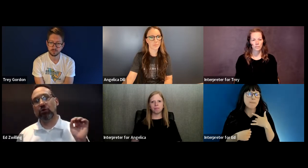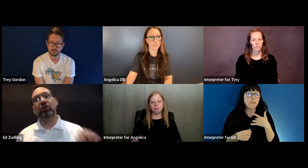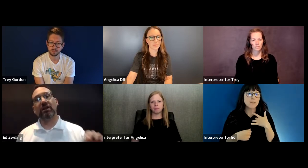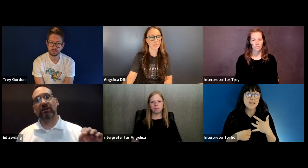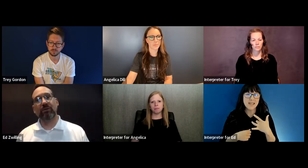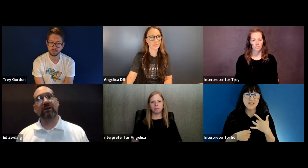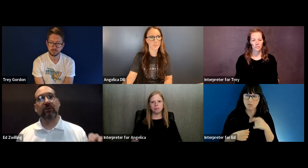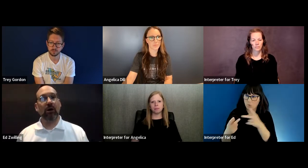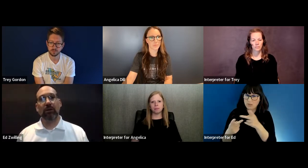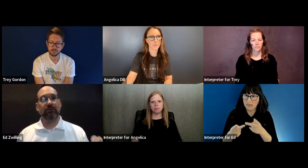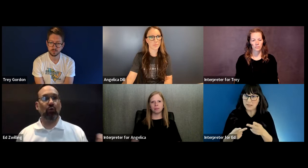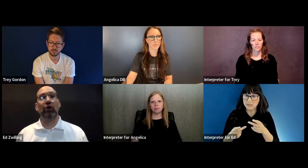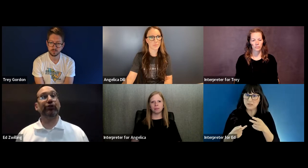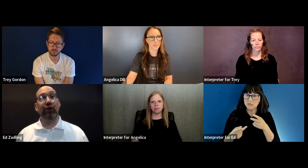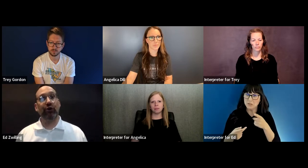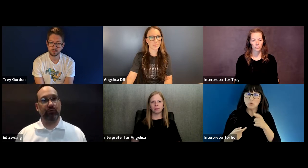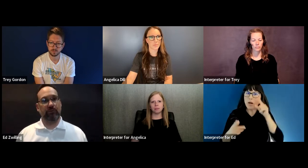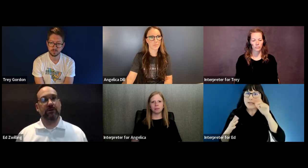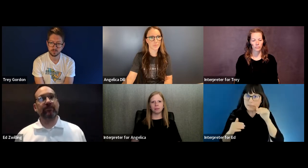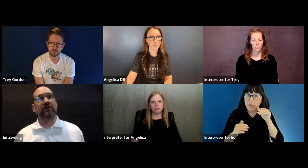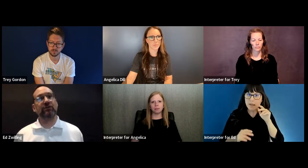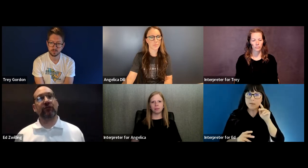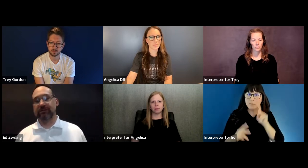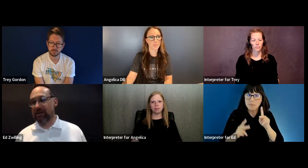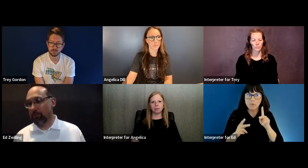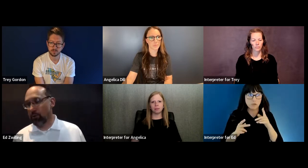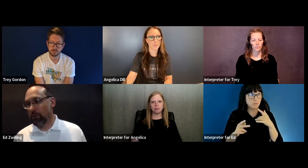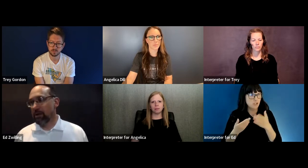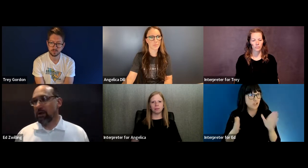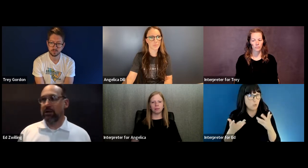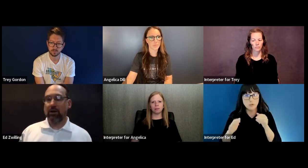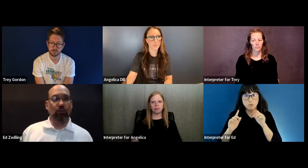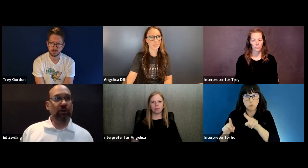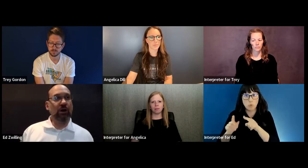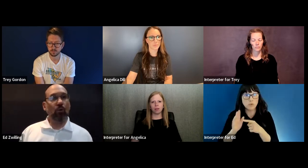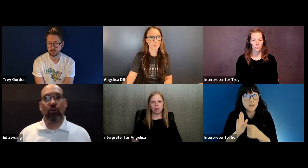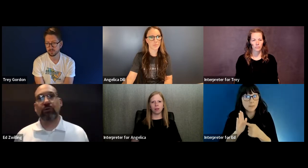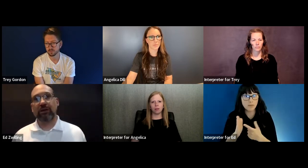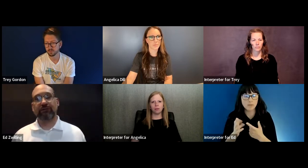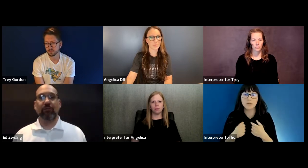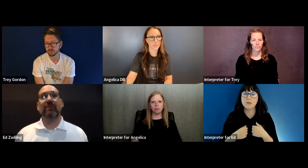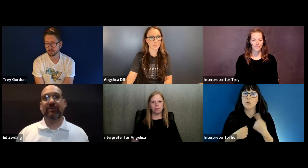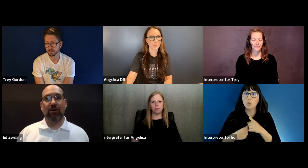would not expect the public to want to go so for example you know we all order things from amazon